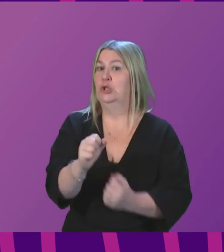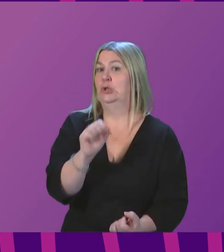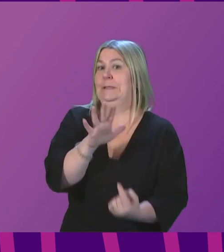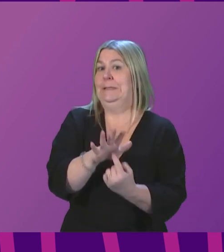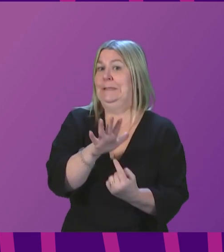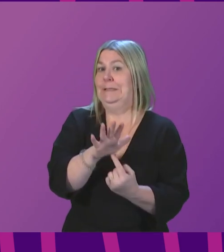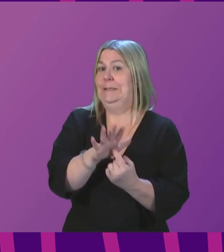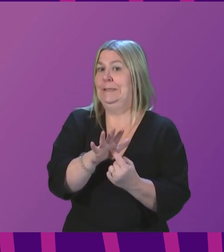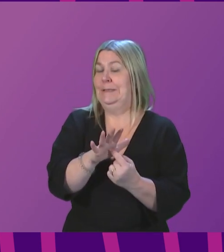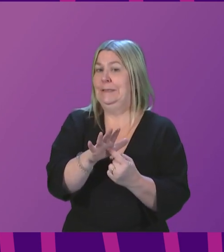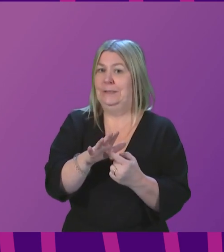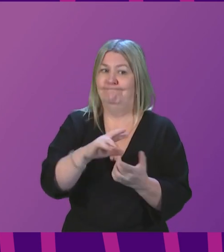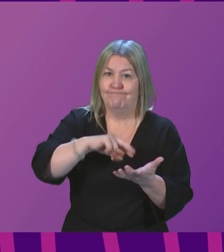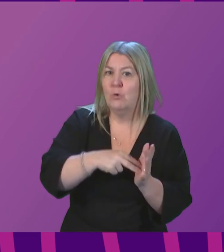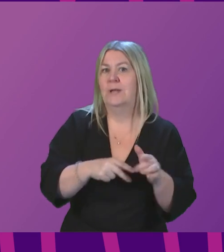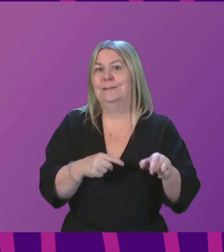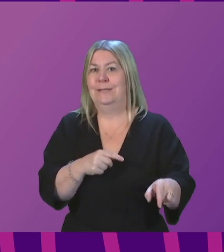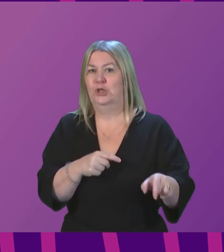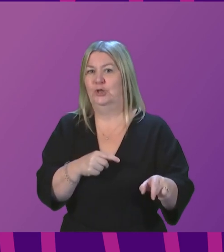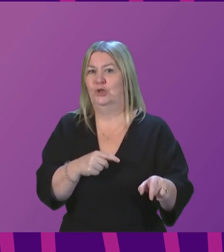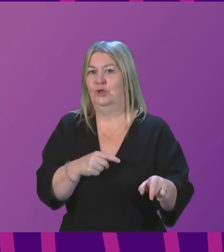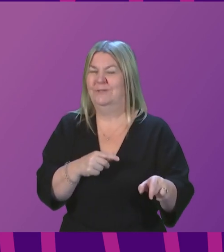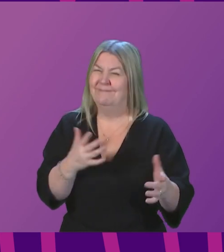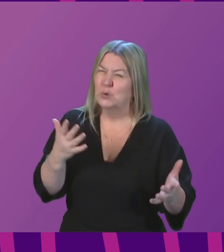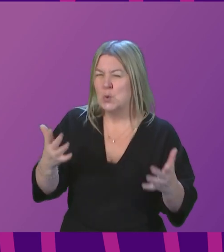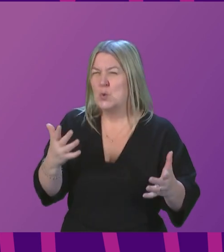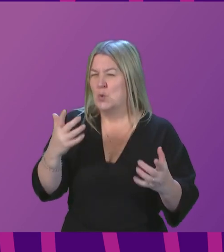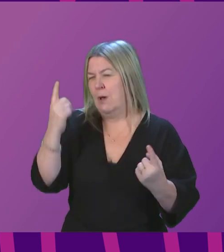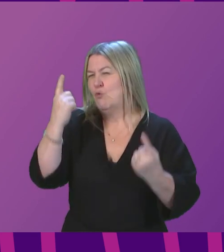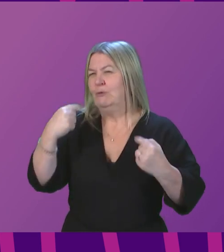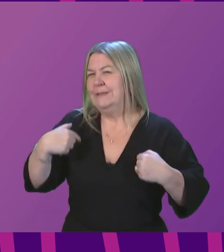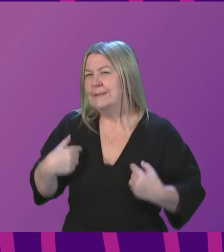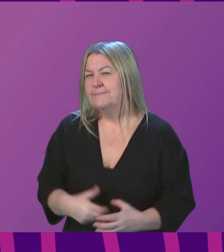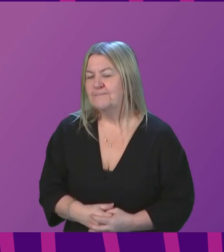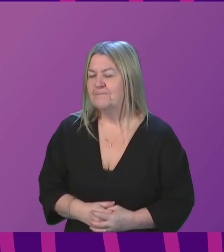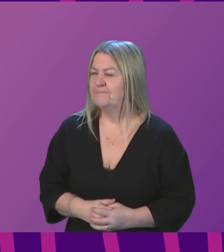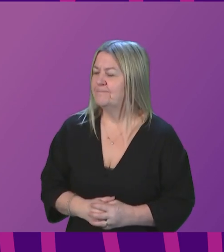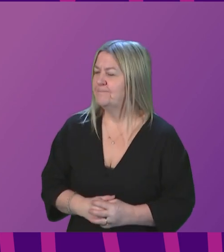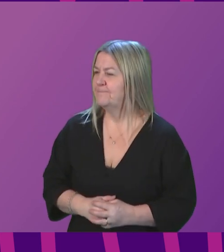to save its own skin.